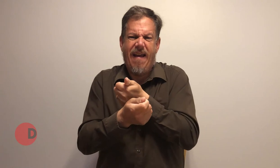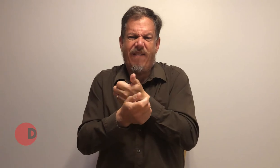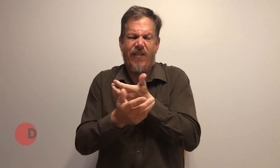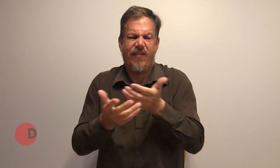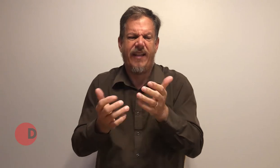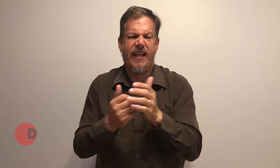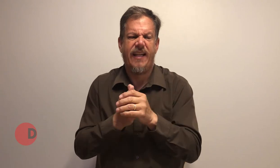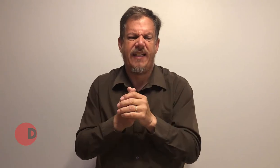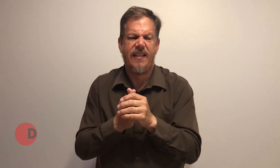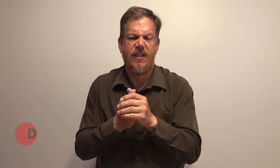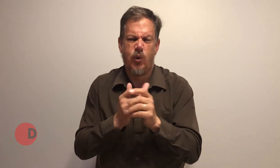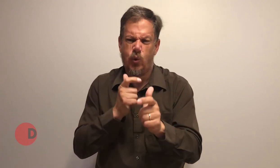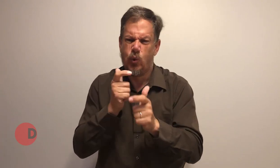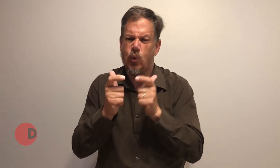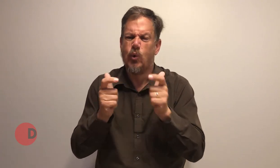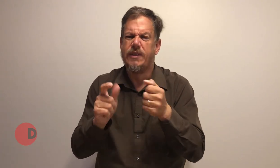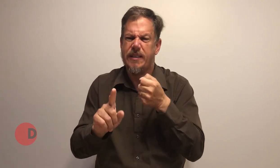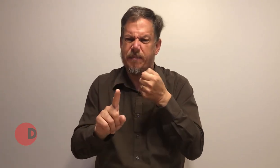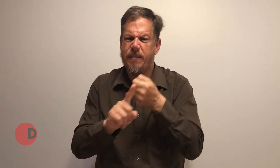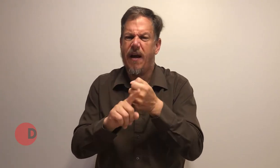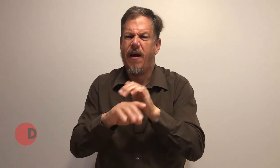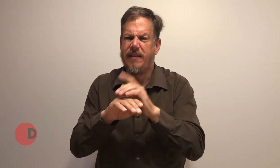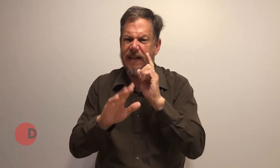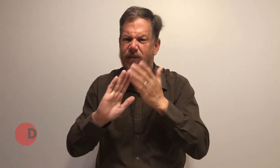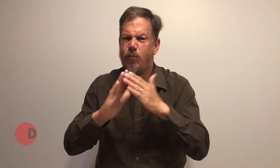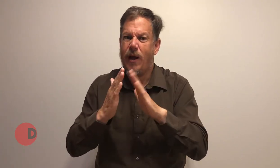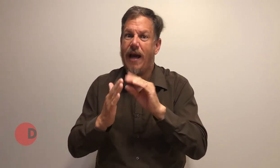It has undoubtedly had a huge impact on the Deaf